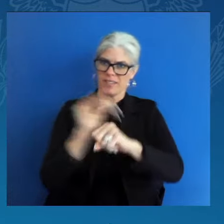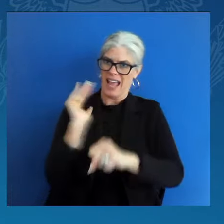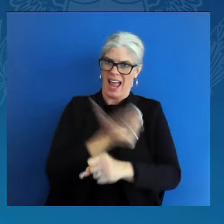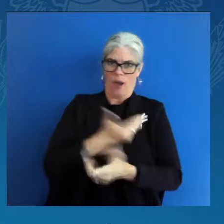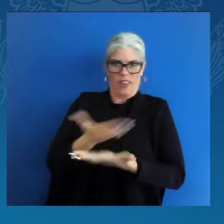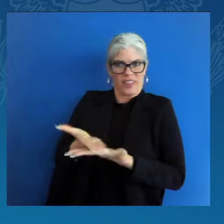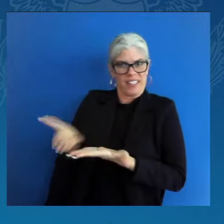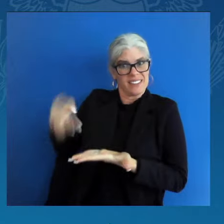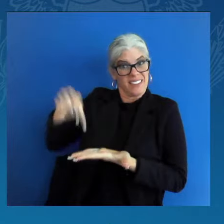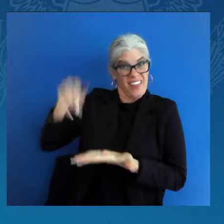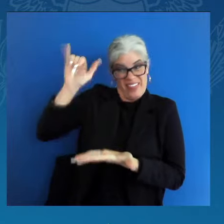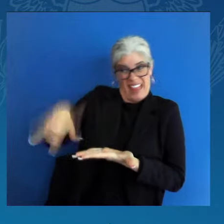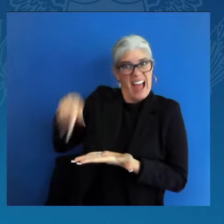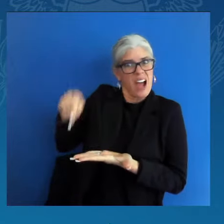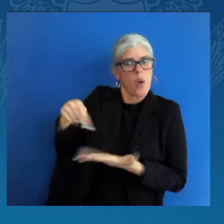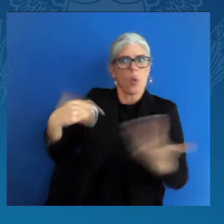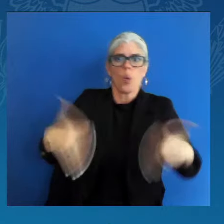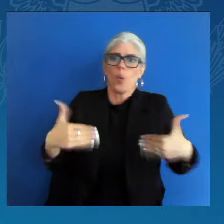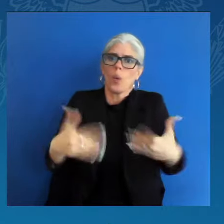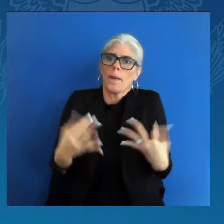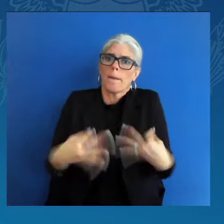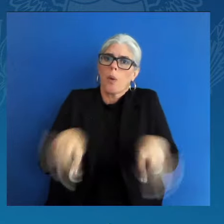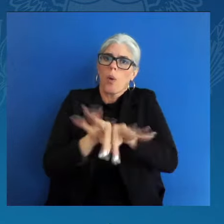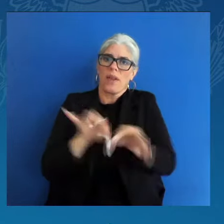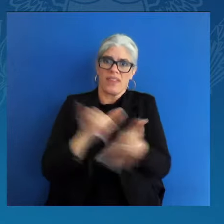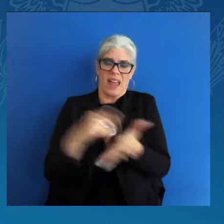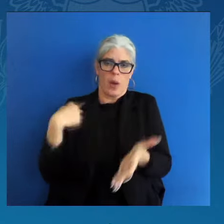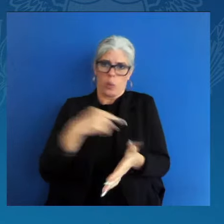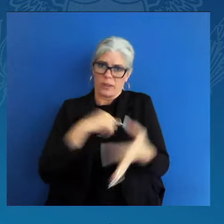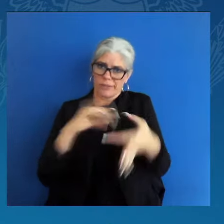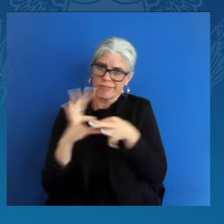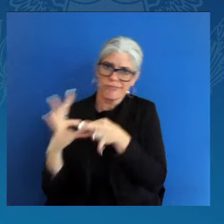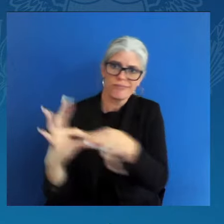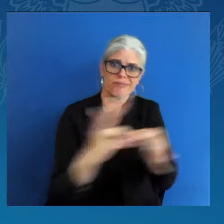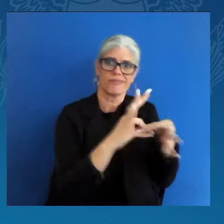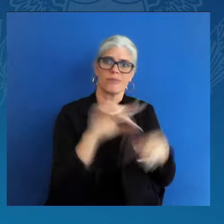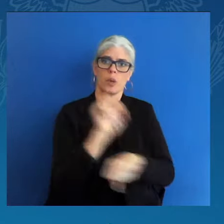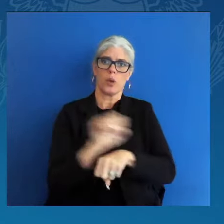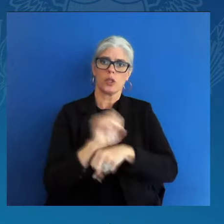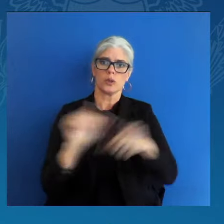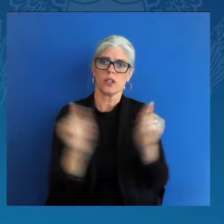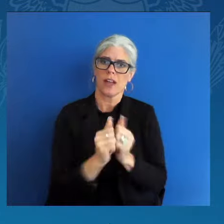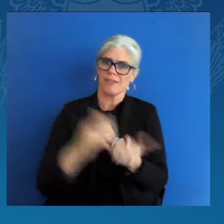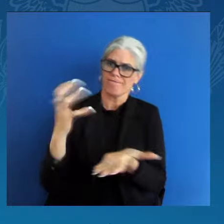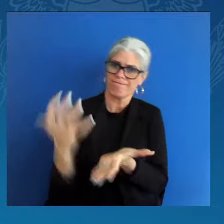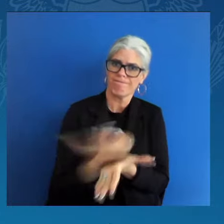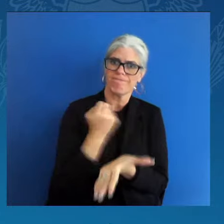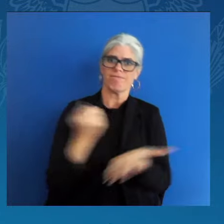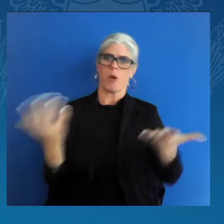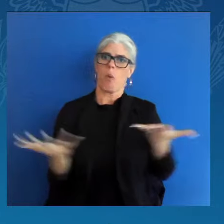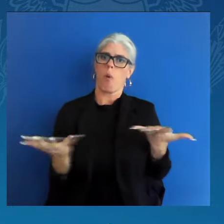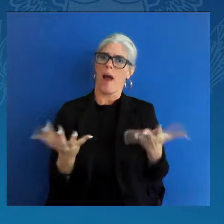presented by space and protect our capacity to explore and use space to support such things as critical infrastructure,